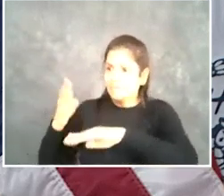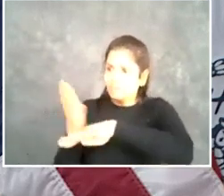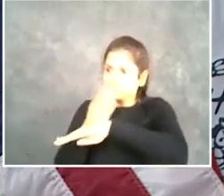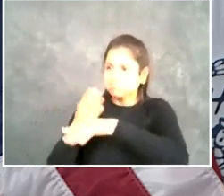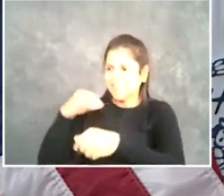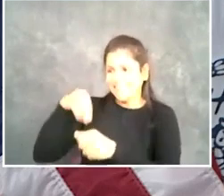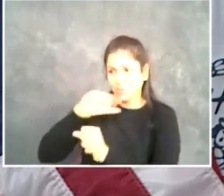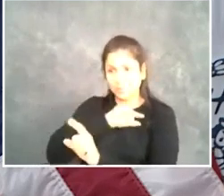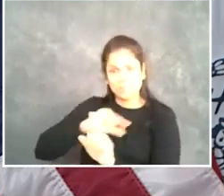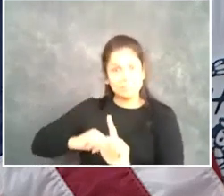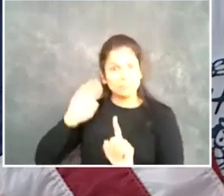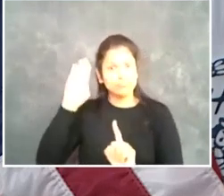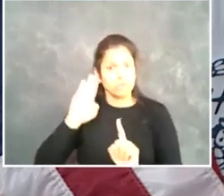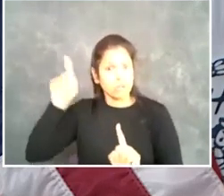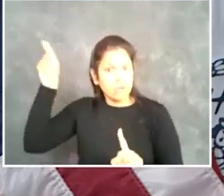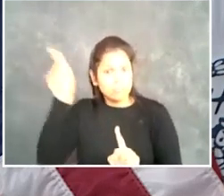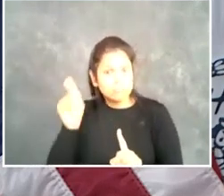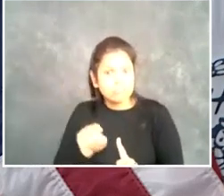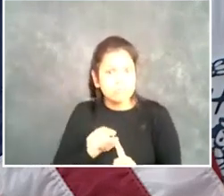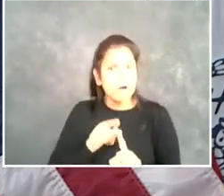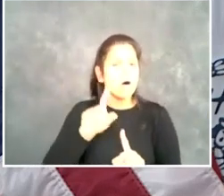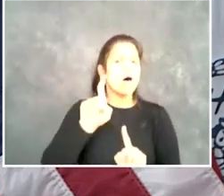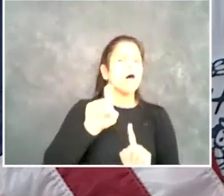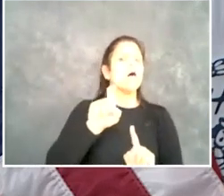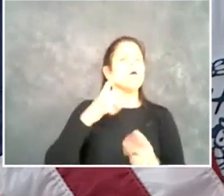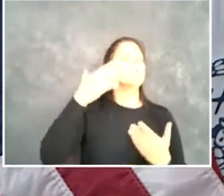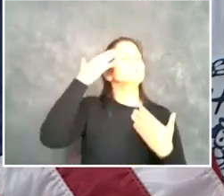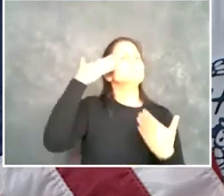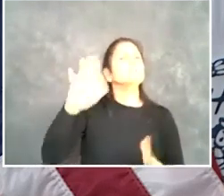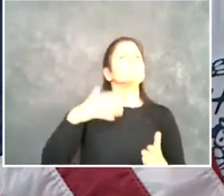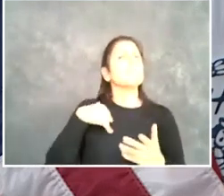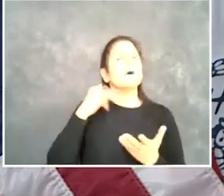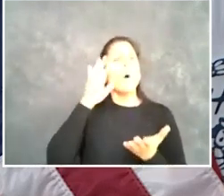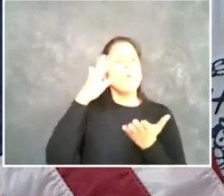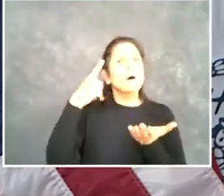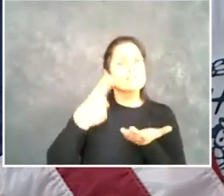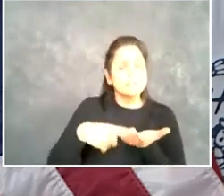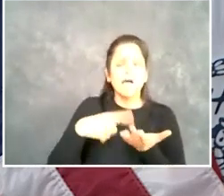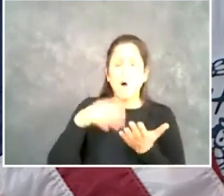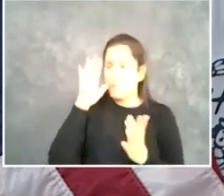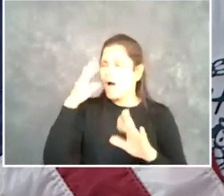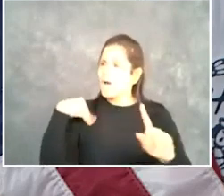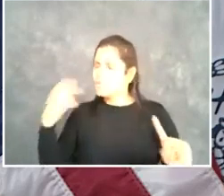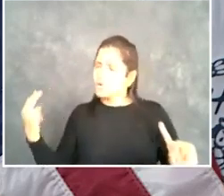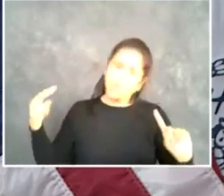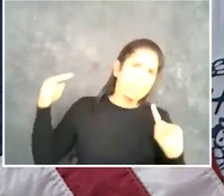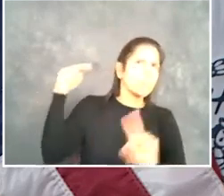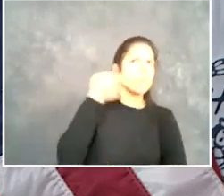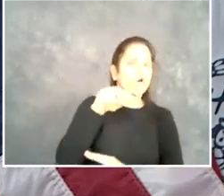BUDGET REALITY. úSO WE'RE CERTAINLY GOING TO LOOK AT THE BQX AND MAKE DECISIONS THINKING ABOUT THOSE